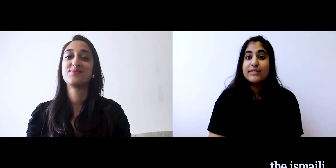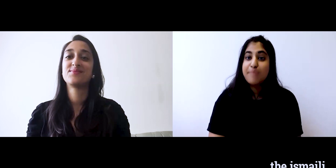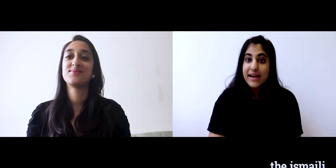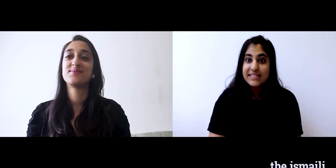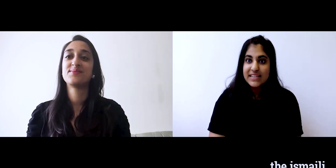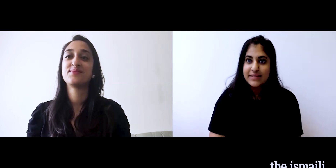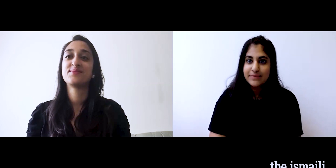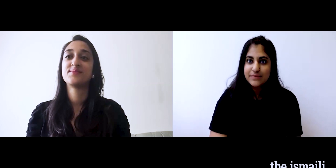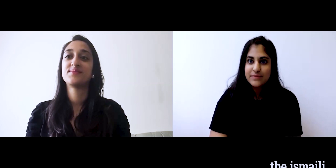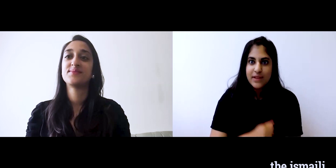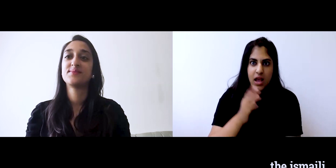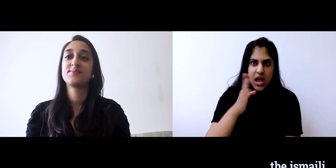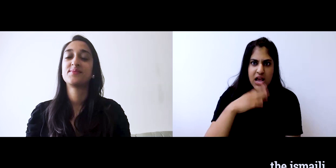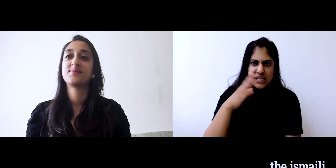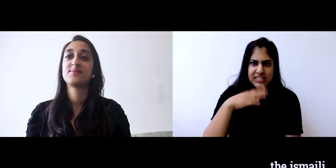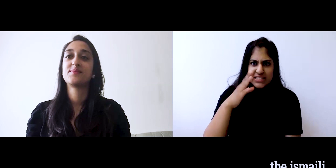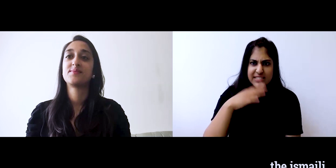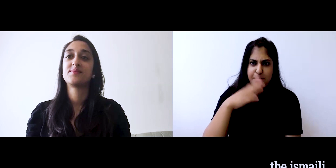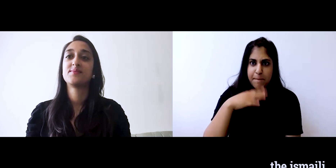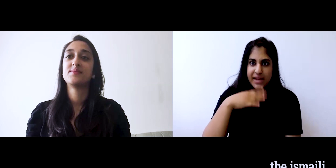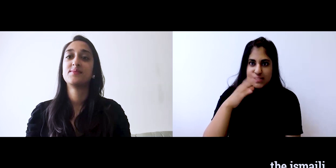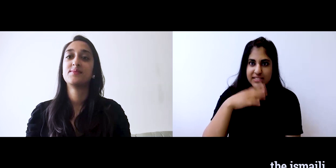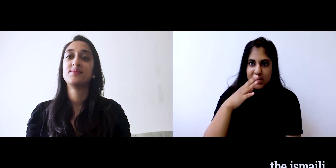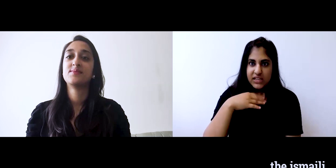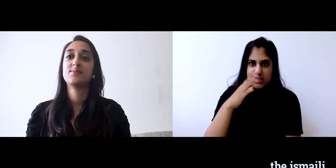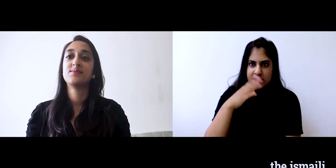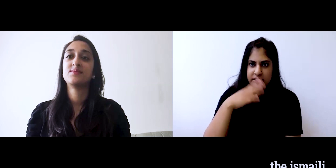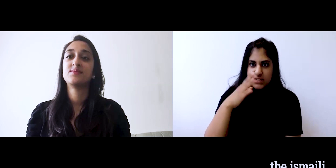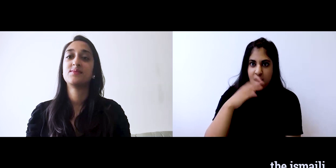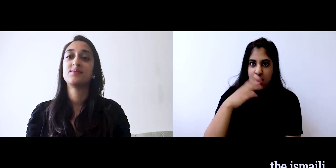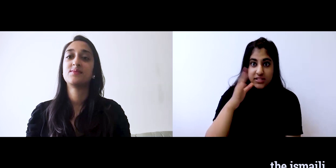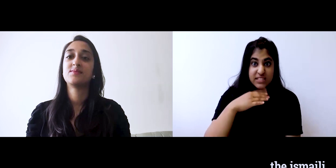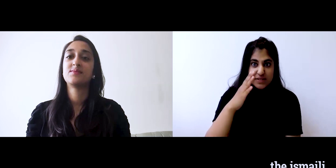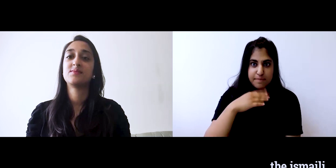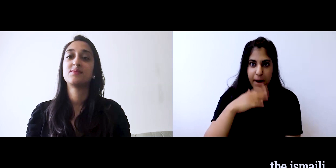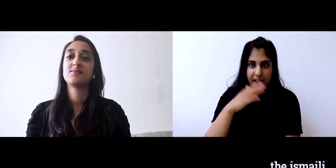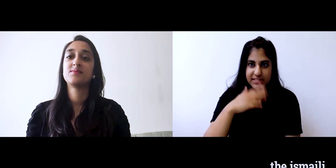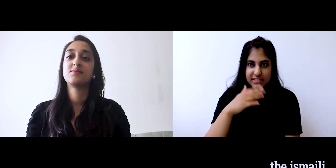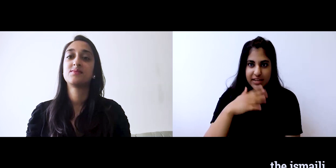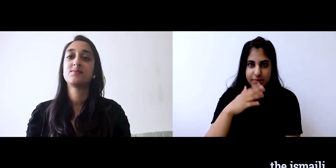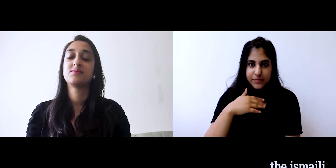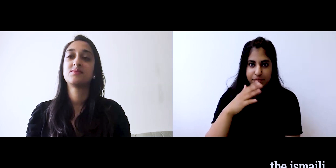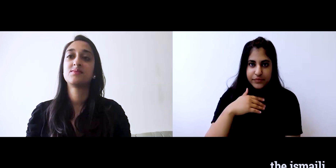Spicy Spicy, spicy